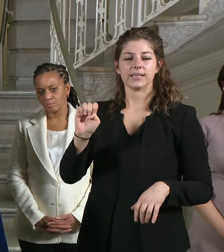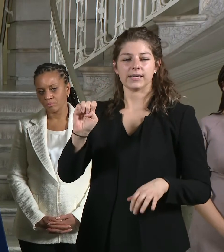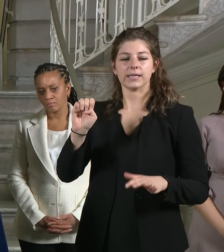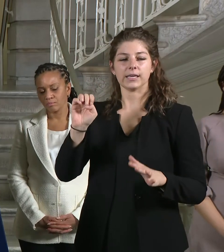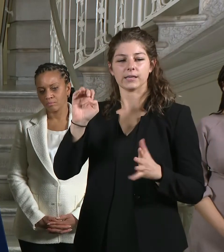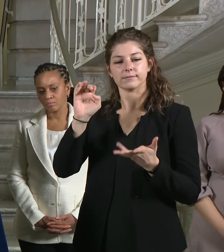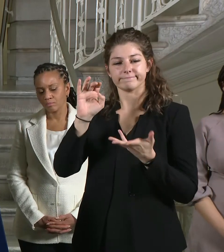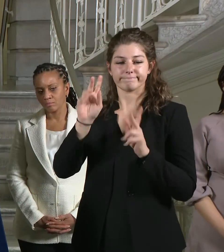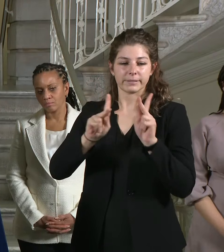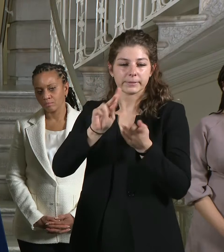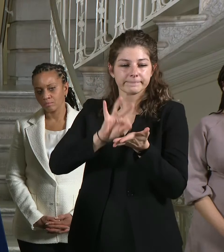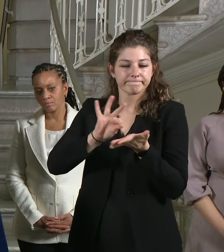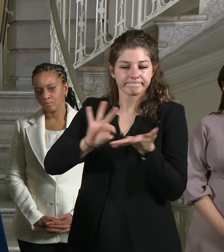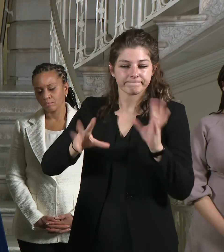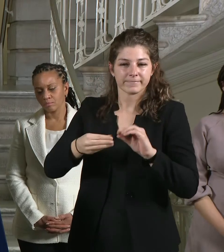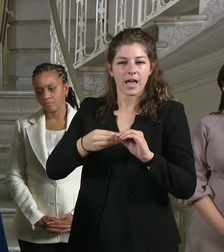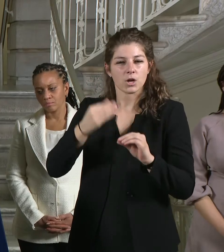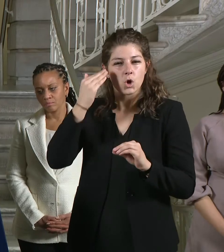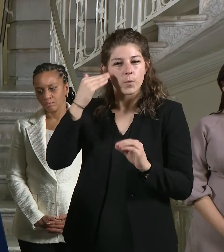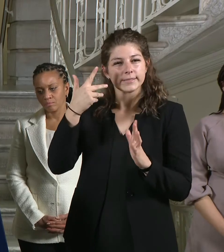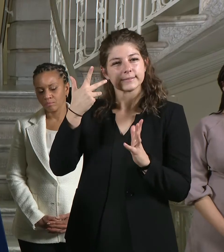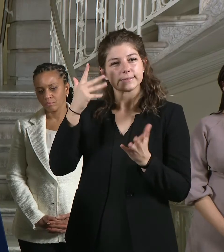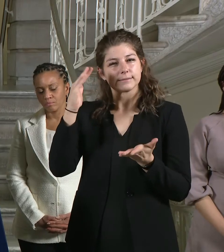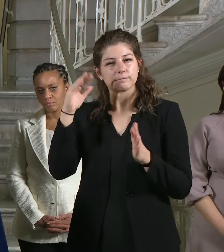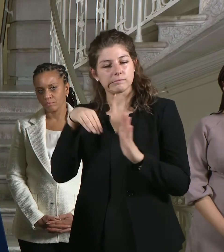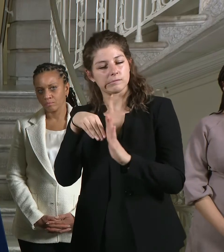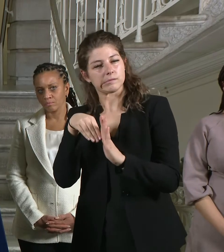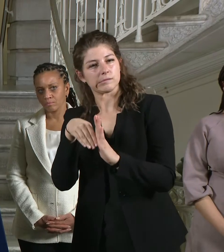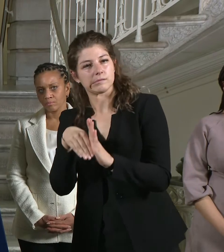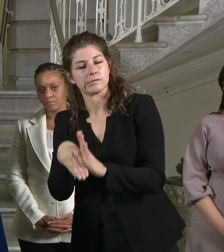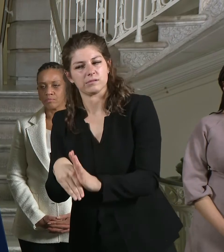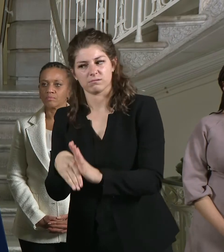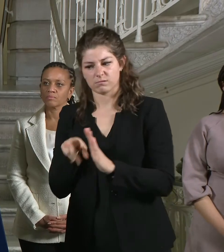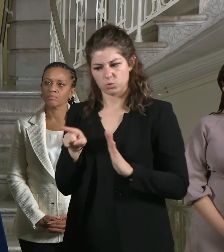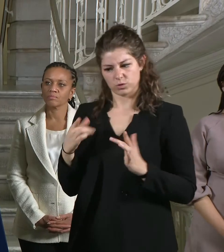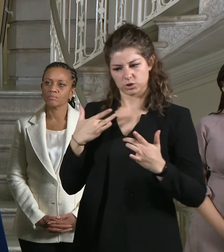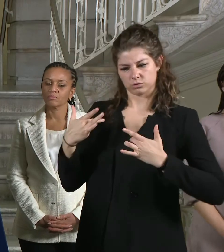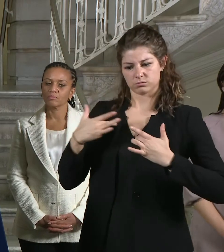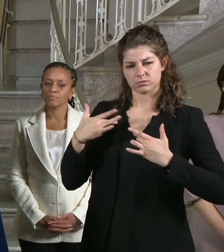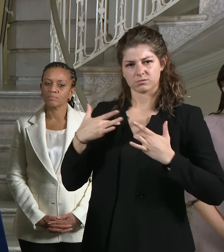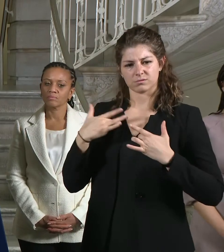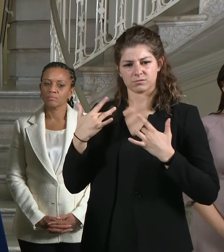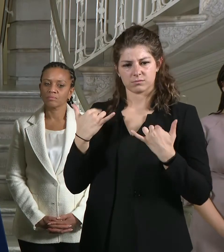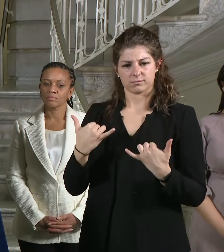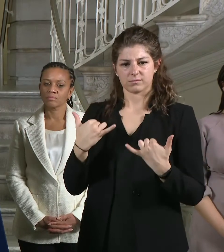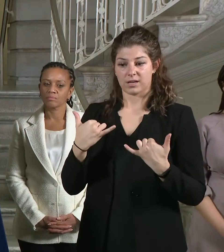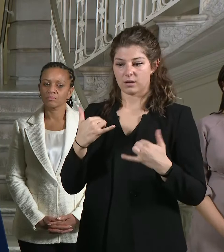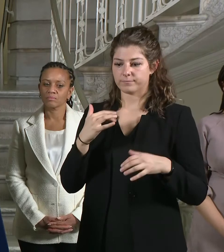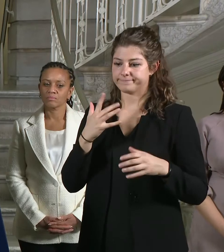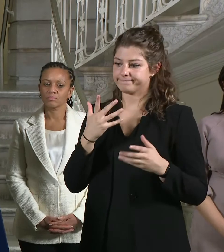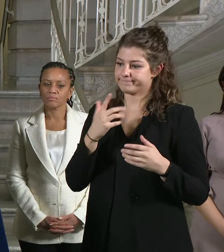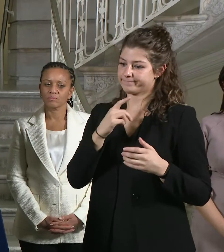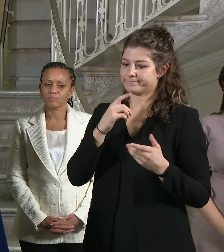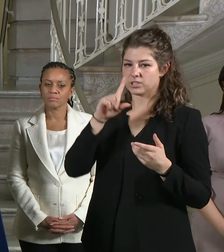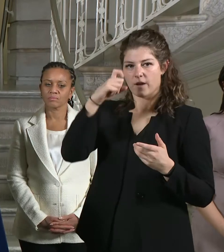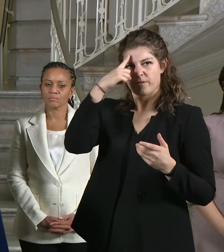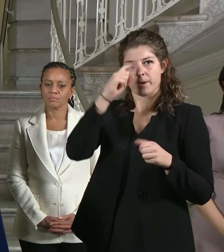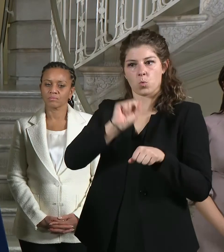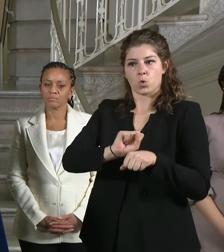YOU DANA?